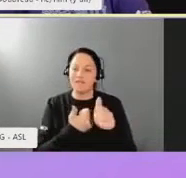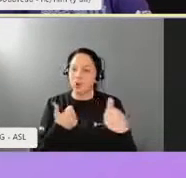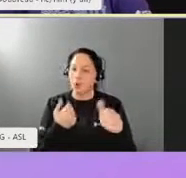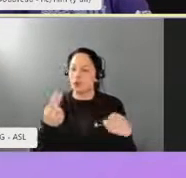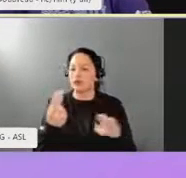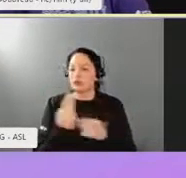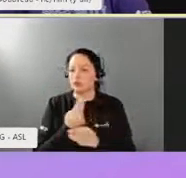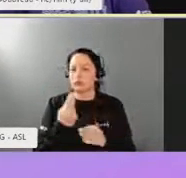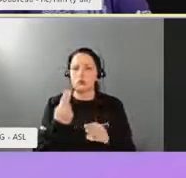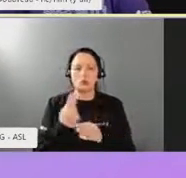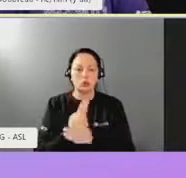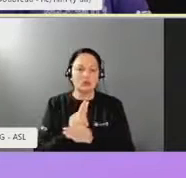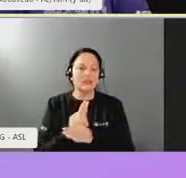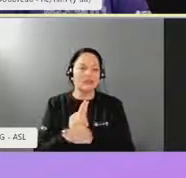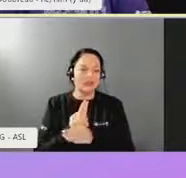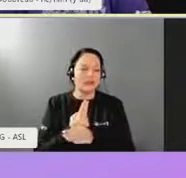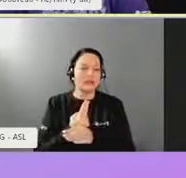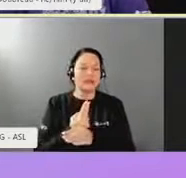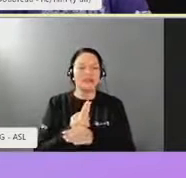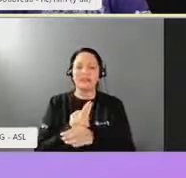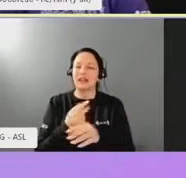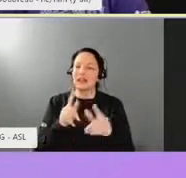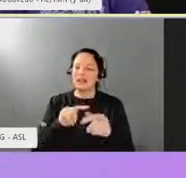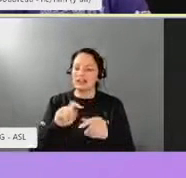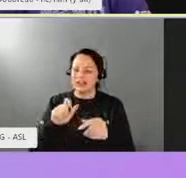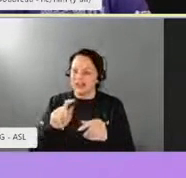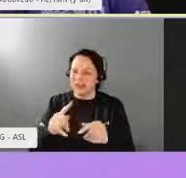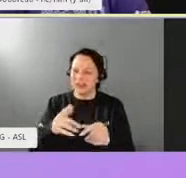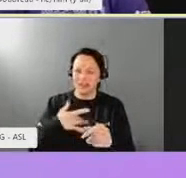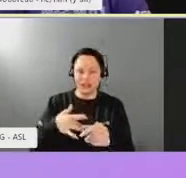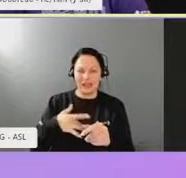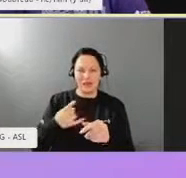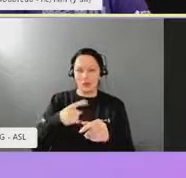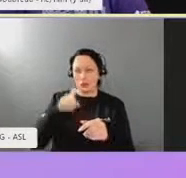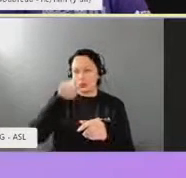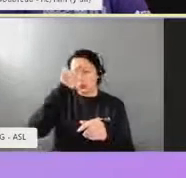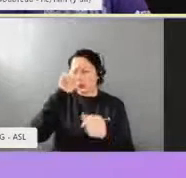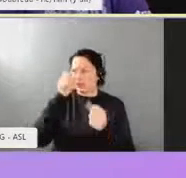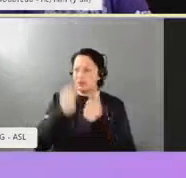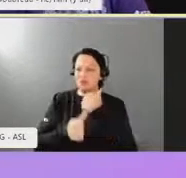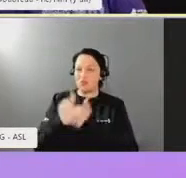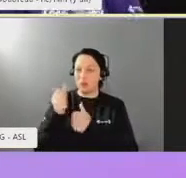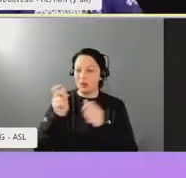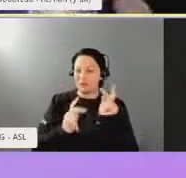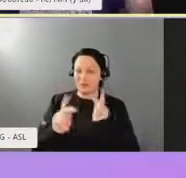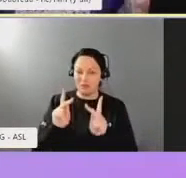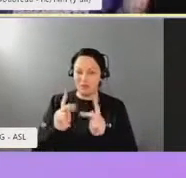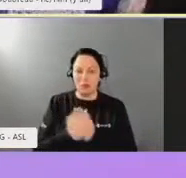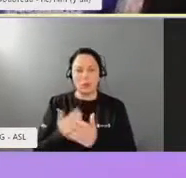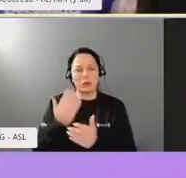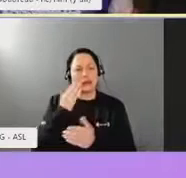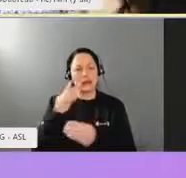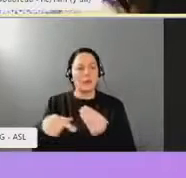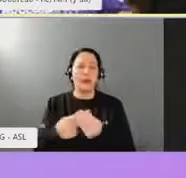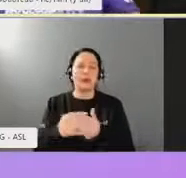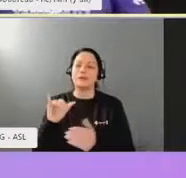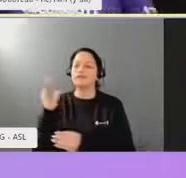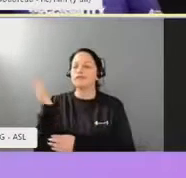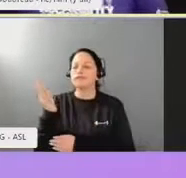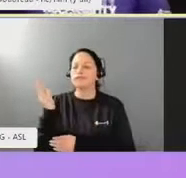after and see what that gives us. The first question is do I systematically avoid using massive, eye straining blocks of text that can feel both